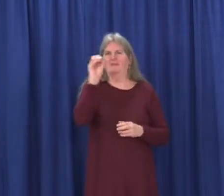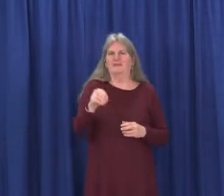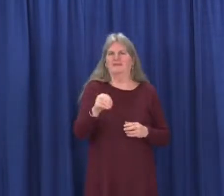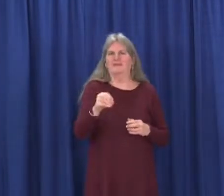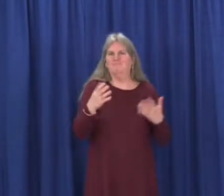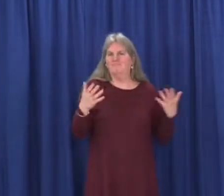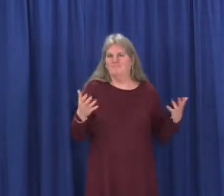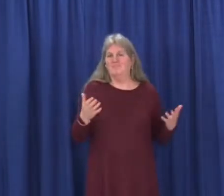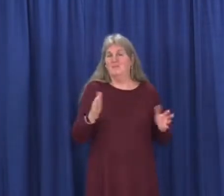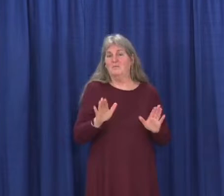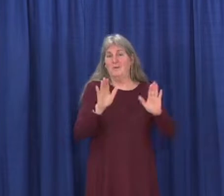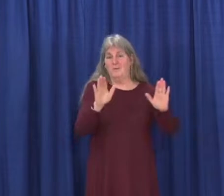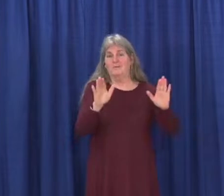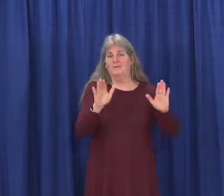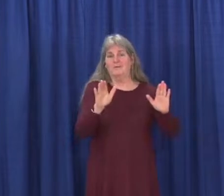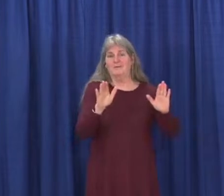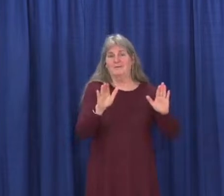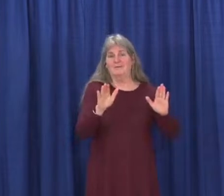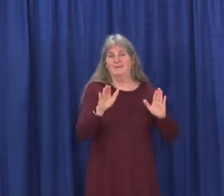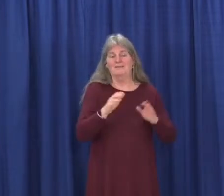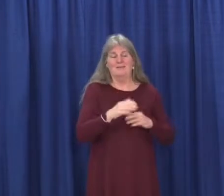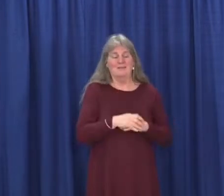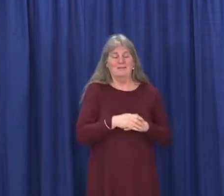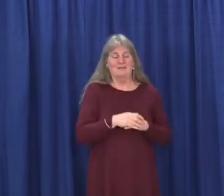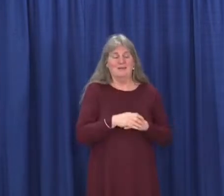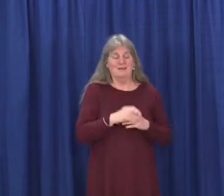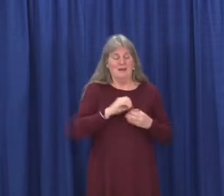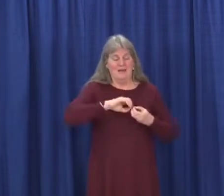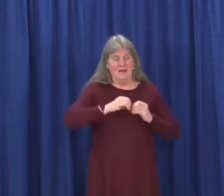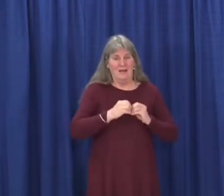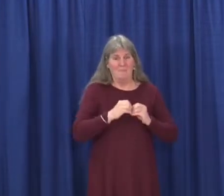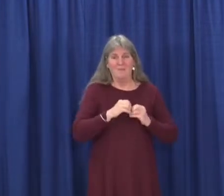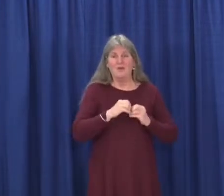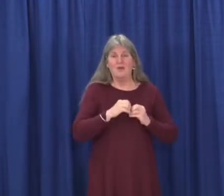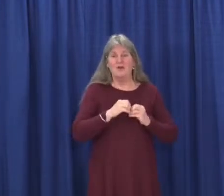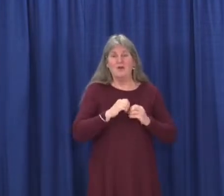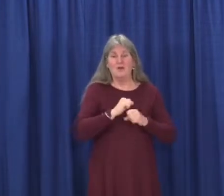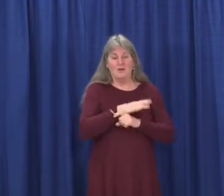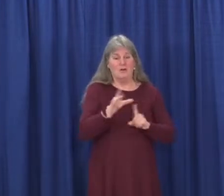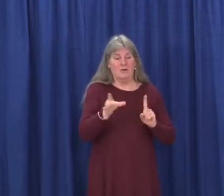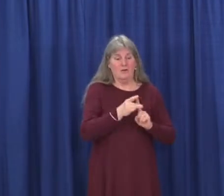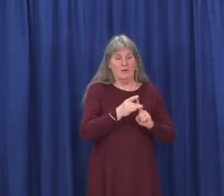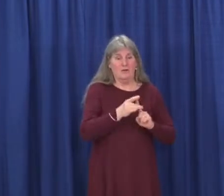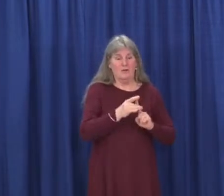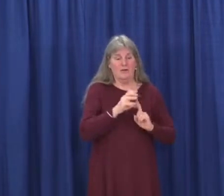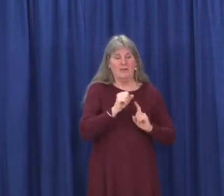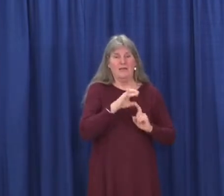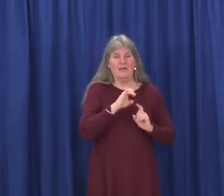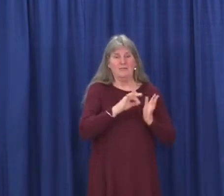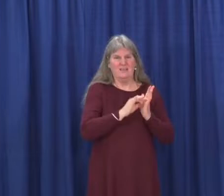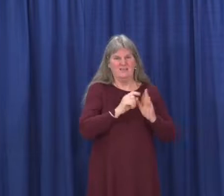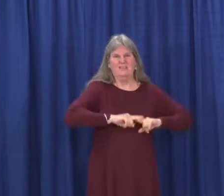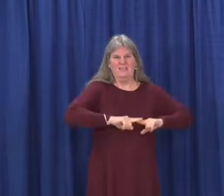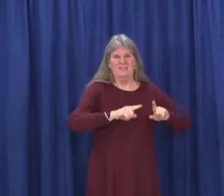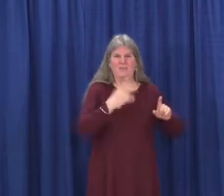great. In terms of our case counts, now we have to look at them completely differently than we did before, because we're only tracking